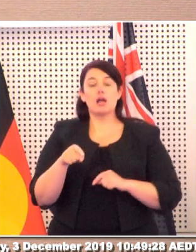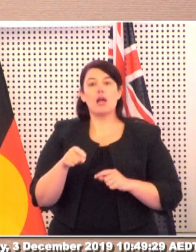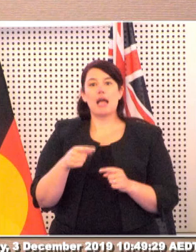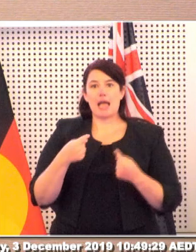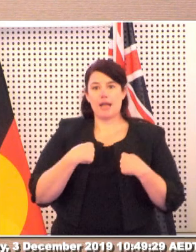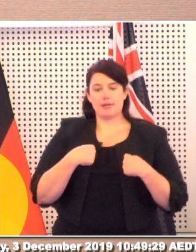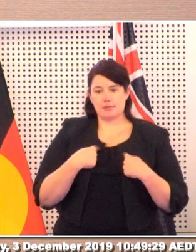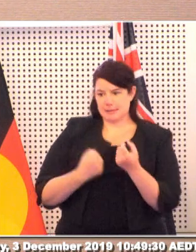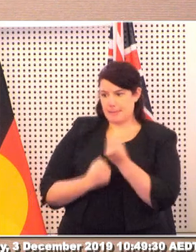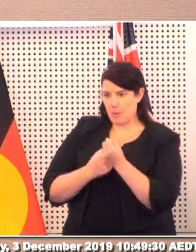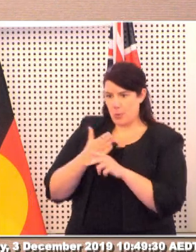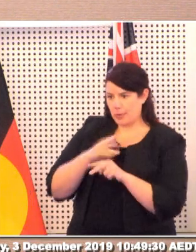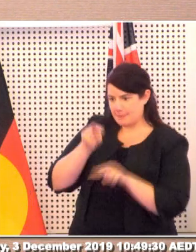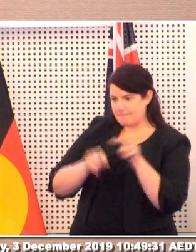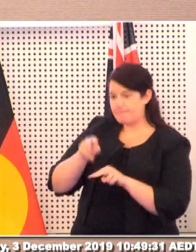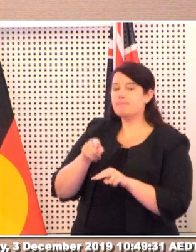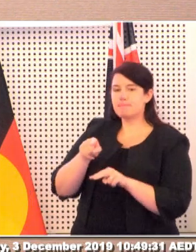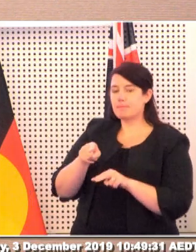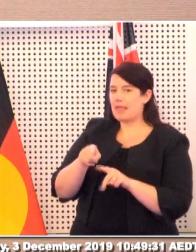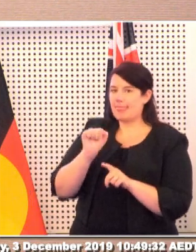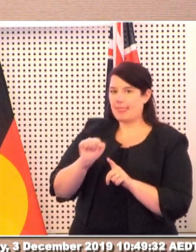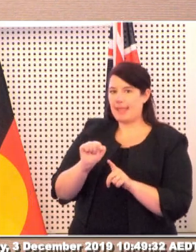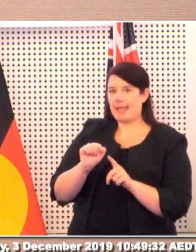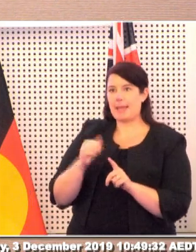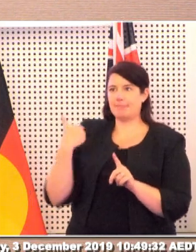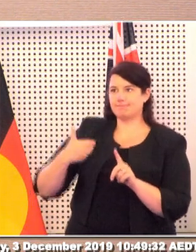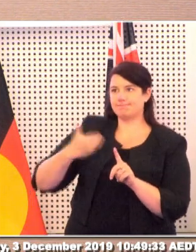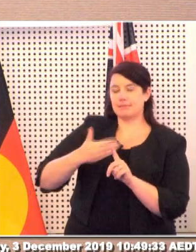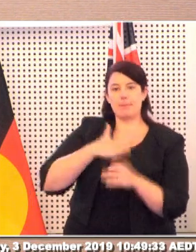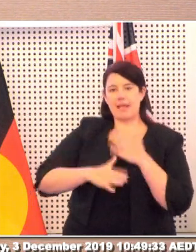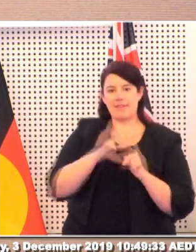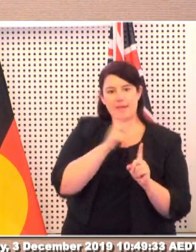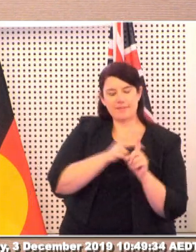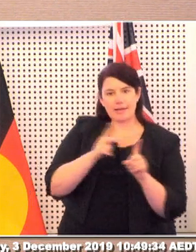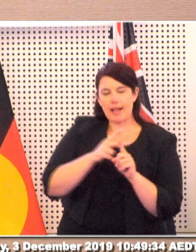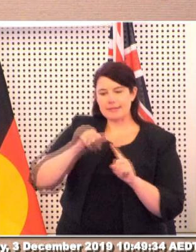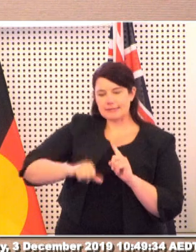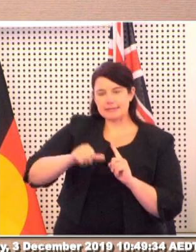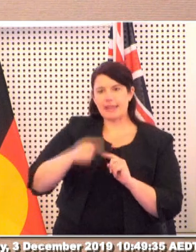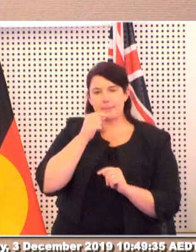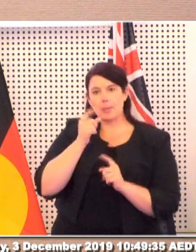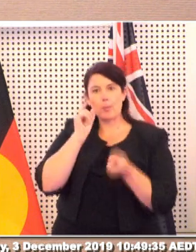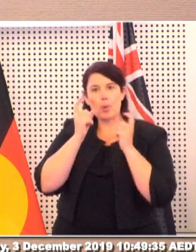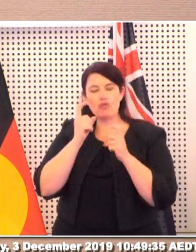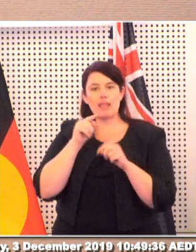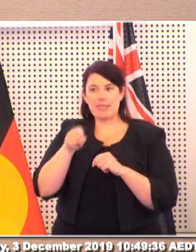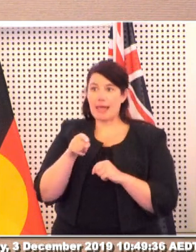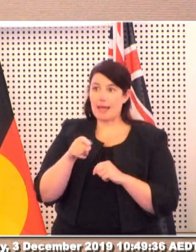that that constitutes a pattern of violent or dangerous behaviour and that they have concerns that that pattern will be continued